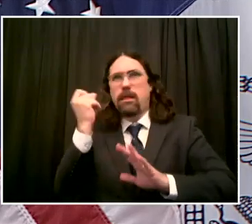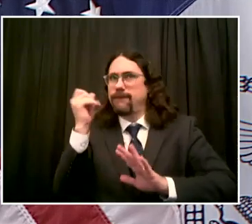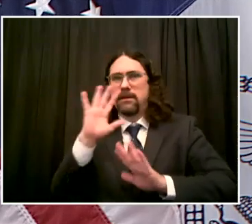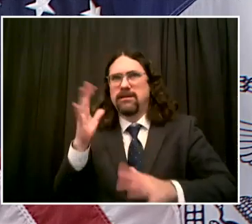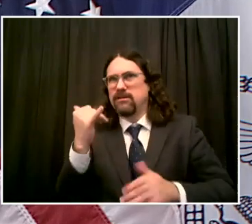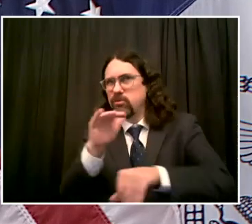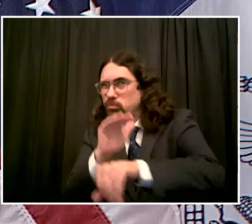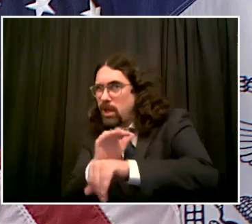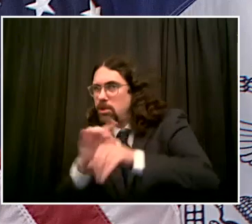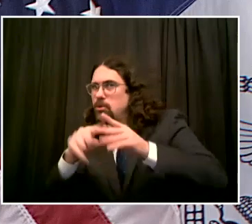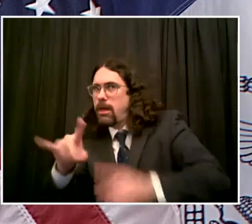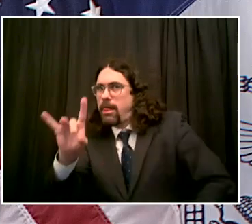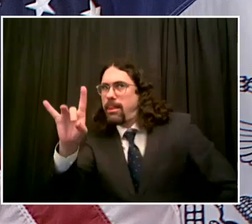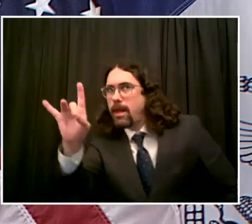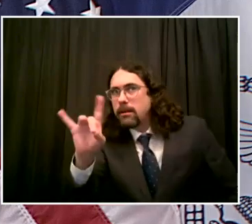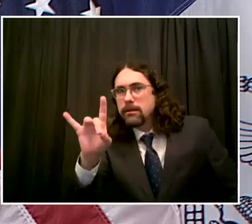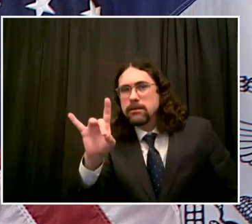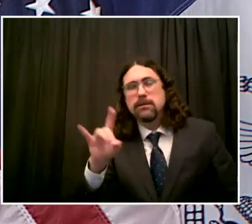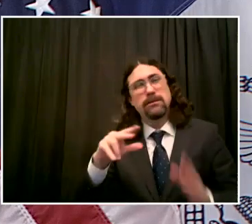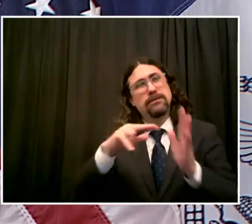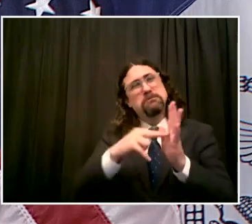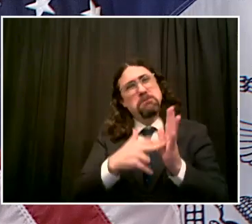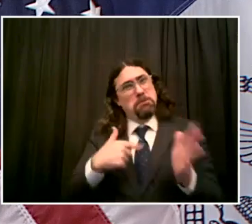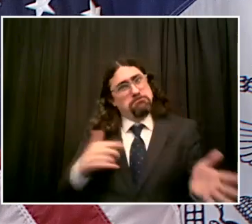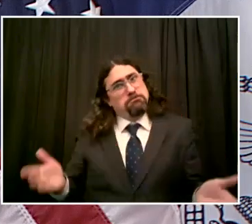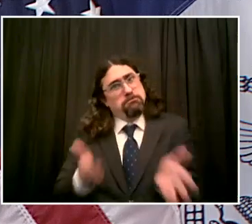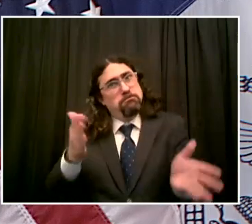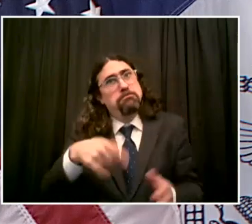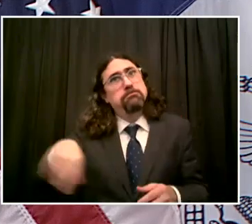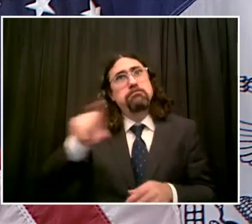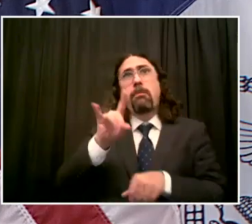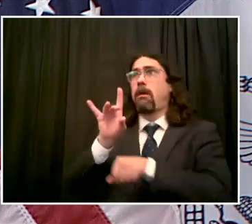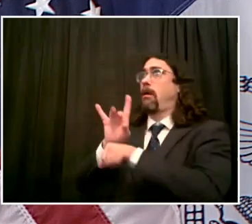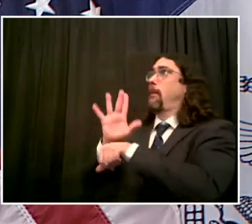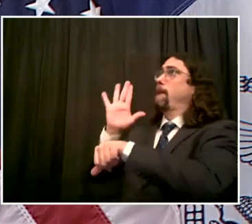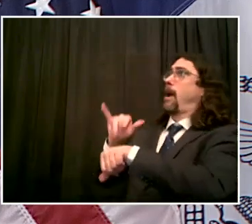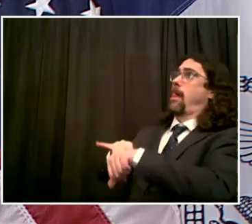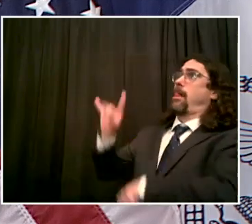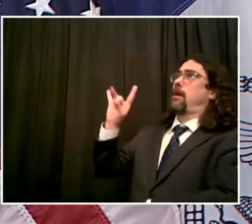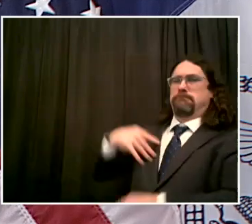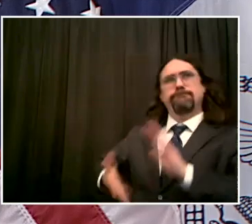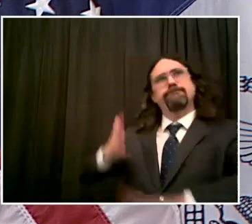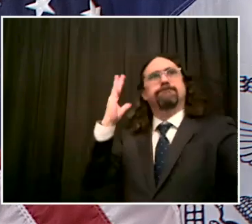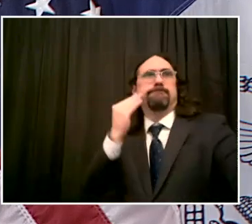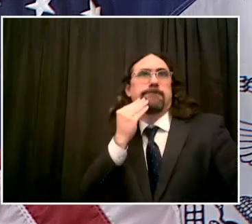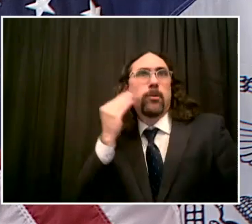ADDRESS THE SITUATION. PEOPLE BEING PEACUEFL IS ONE THING. IF THEY'RE NOT BEING PEACEFUL